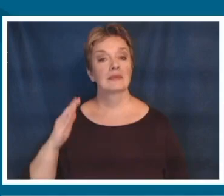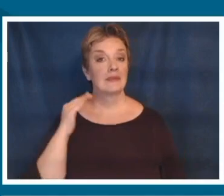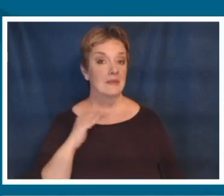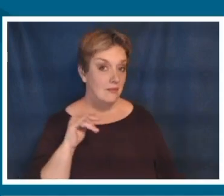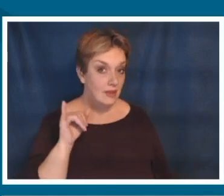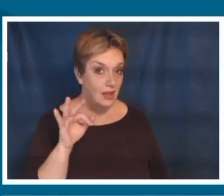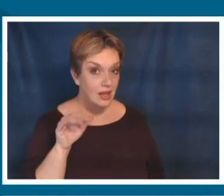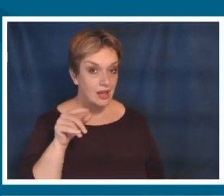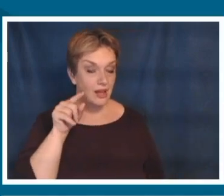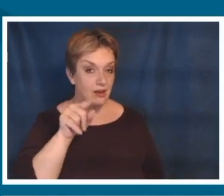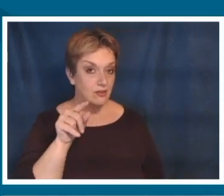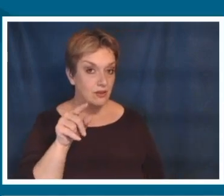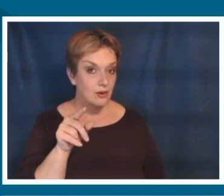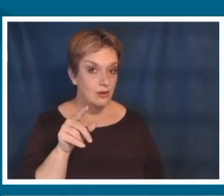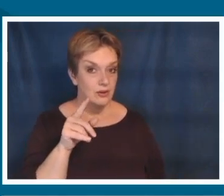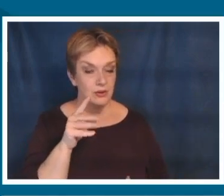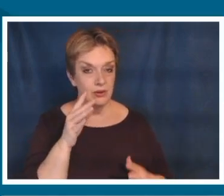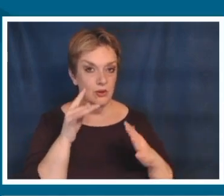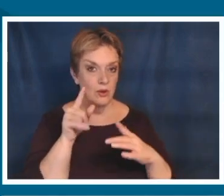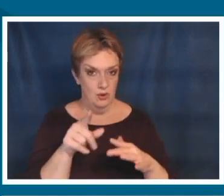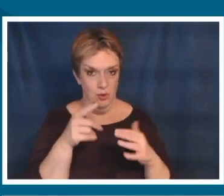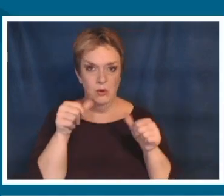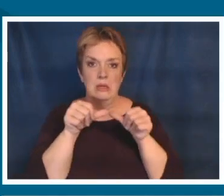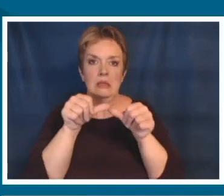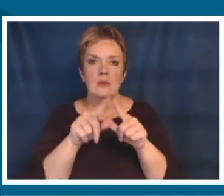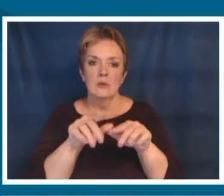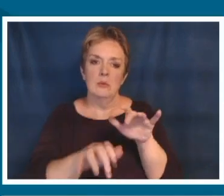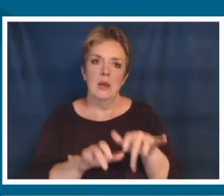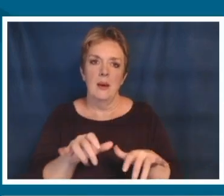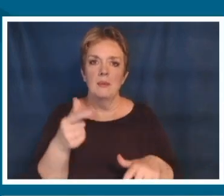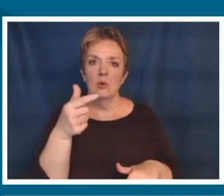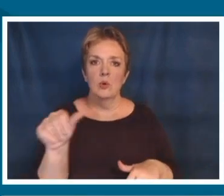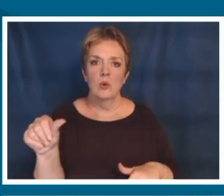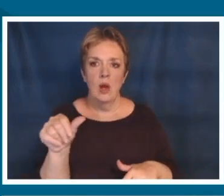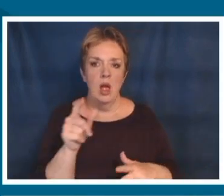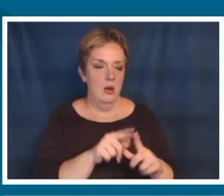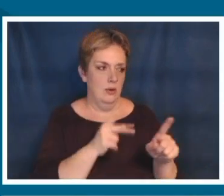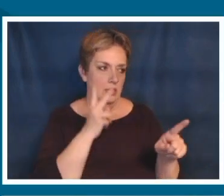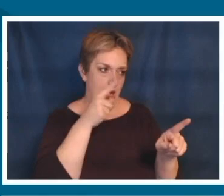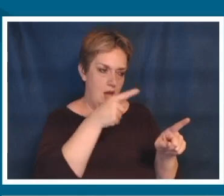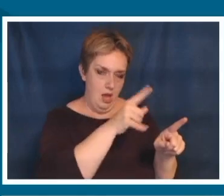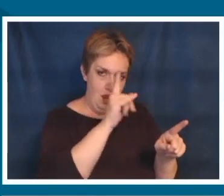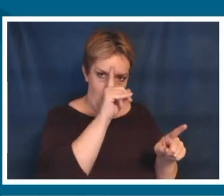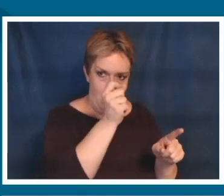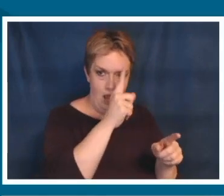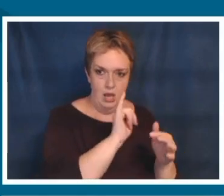share the connections that you can see to the school setting and how